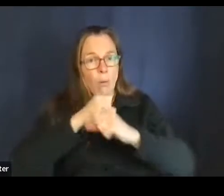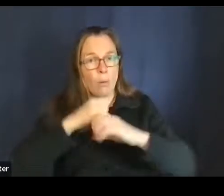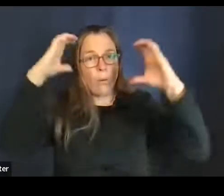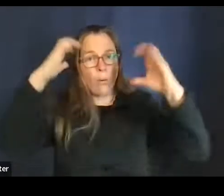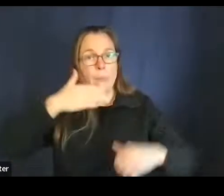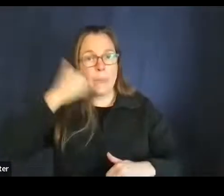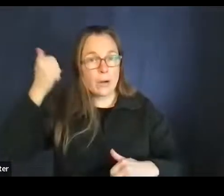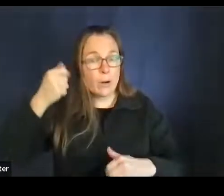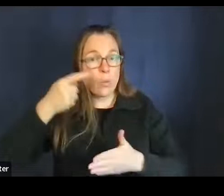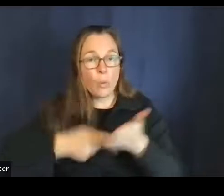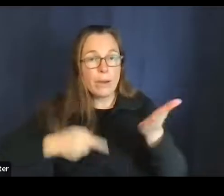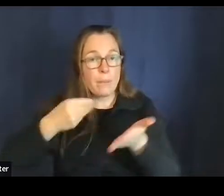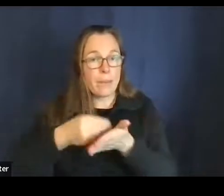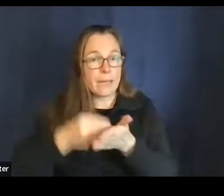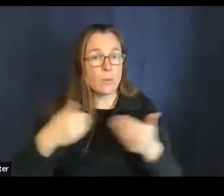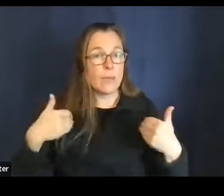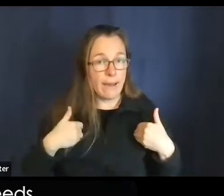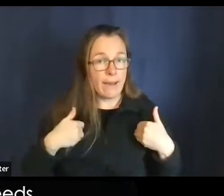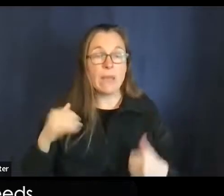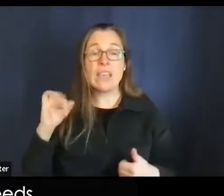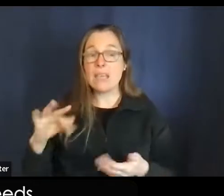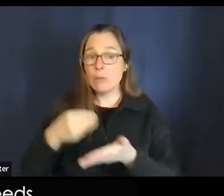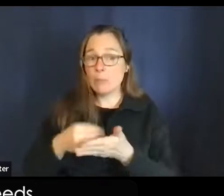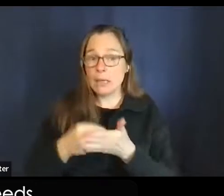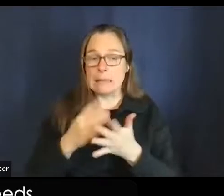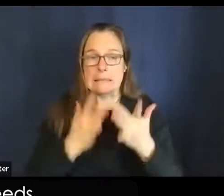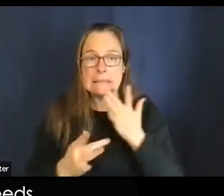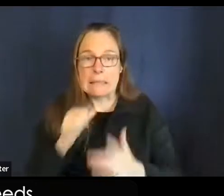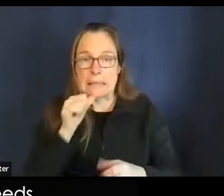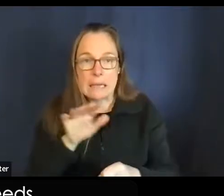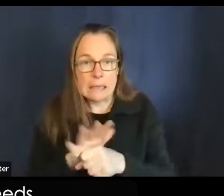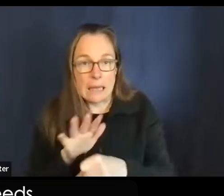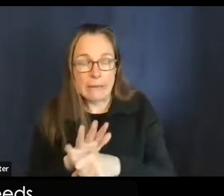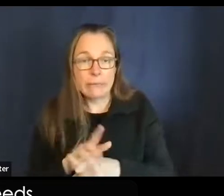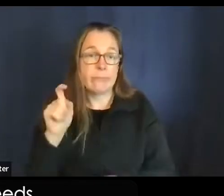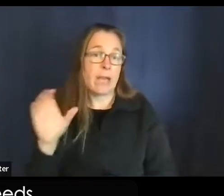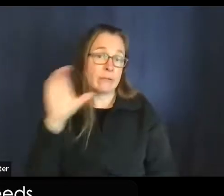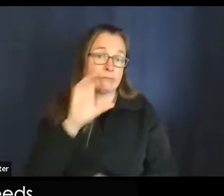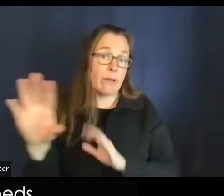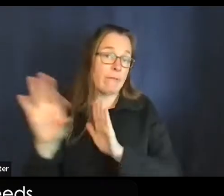If there isn't sufficient funding available to meet the needs, we will have to find the funding through reallocation for